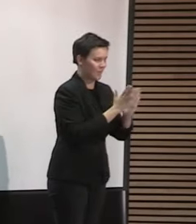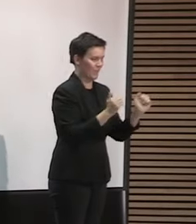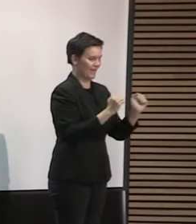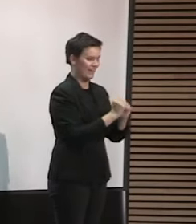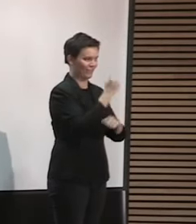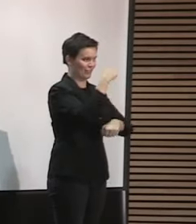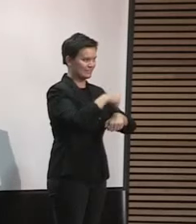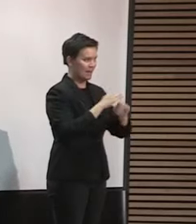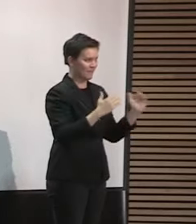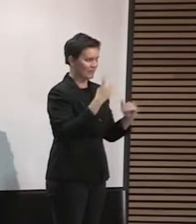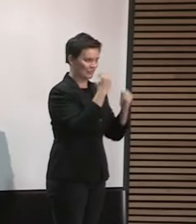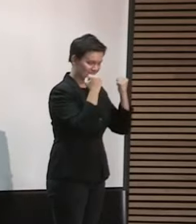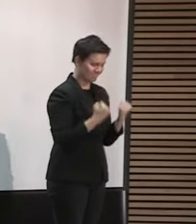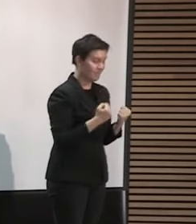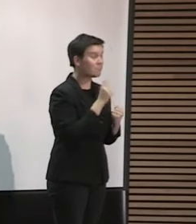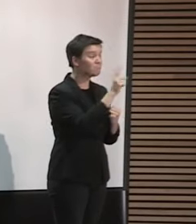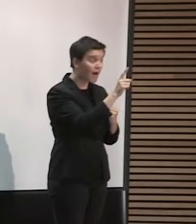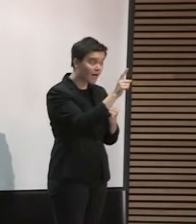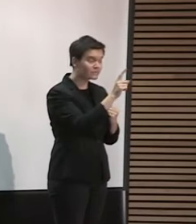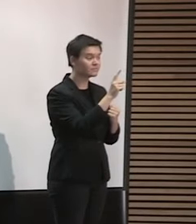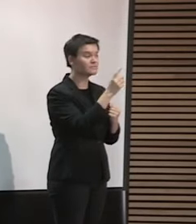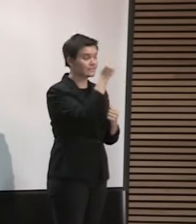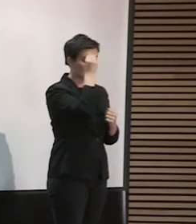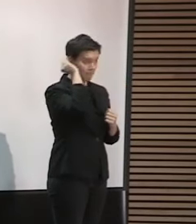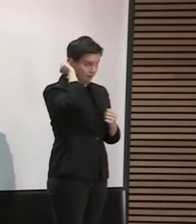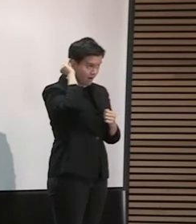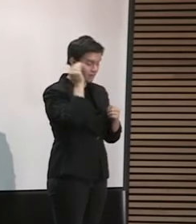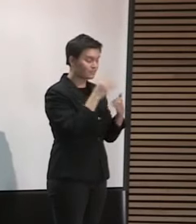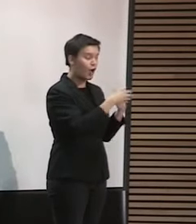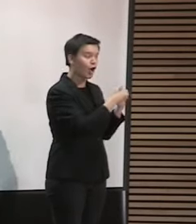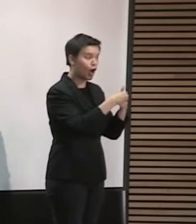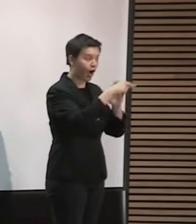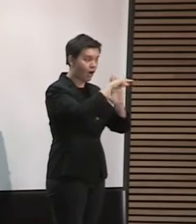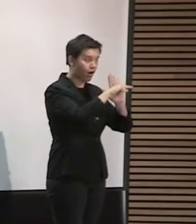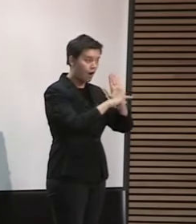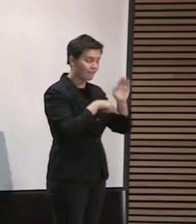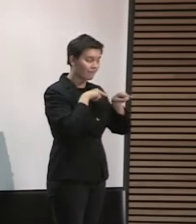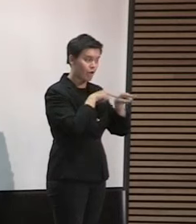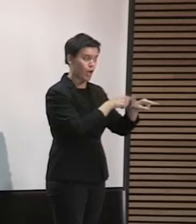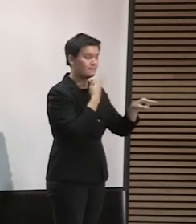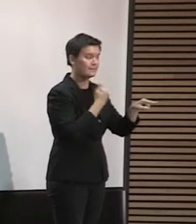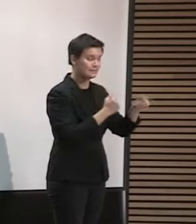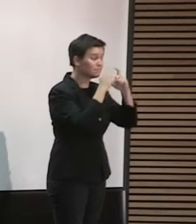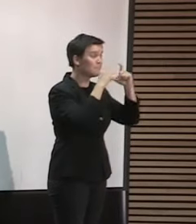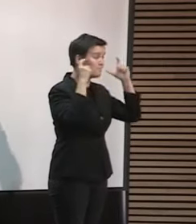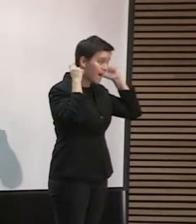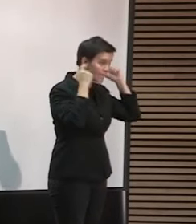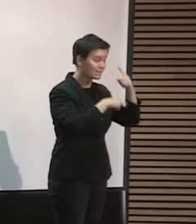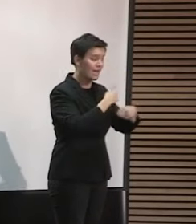there are a number of claims about Canterbury that have been made in recent days. I haven't had a chance to go